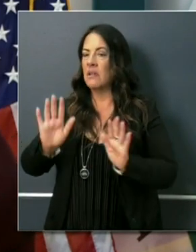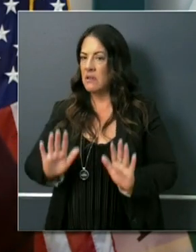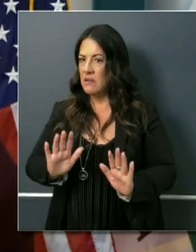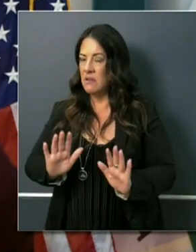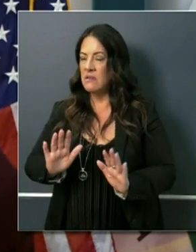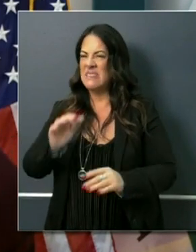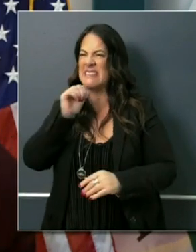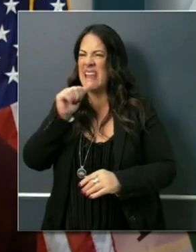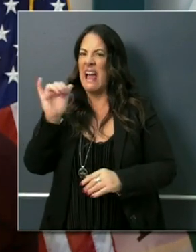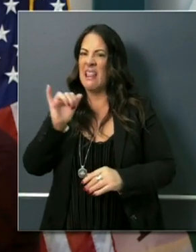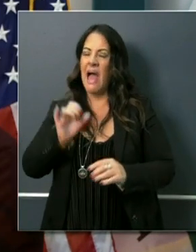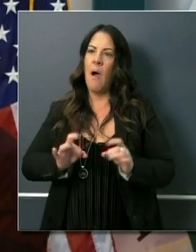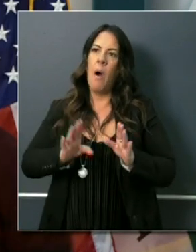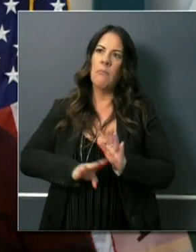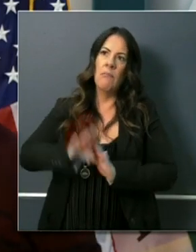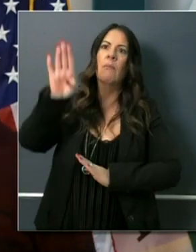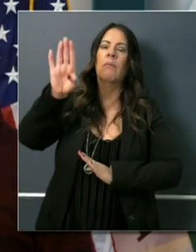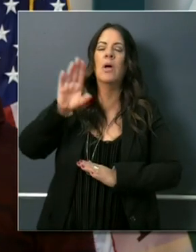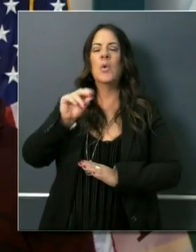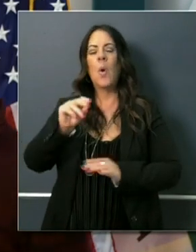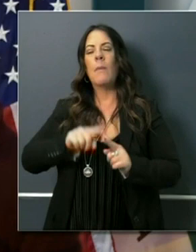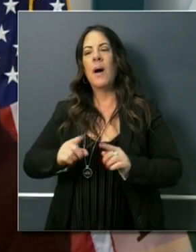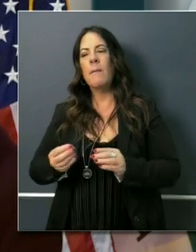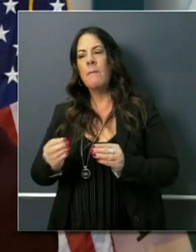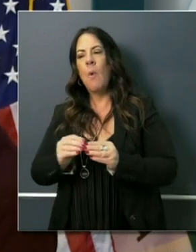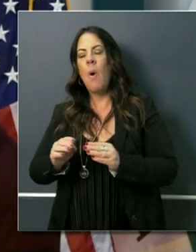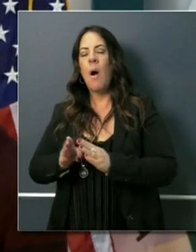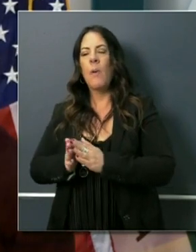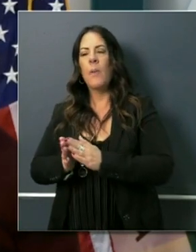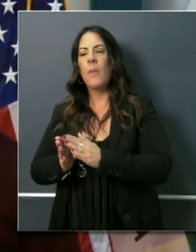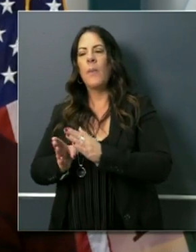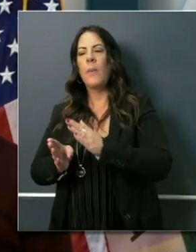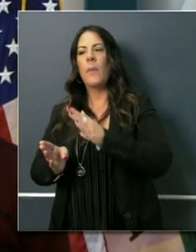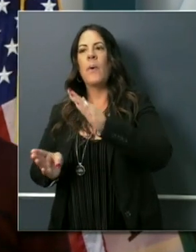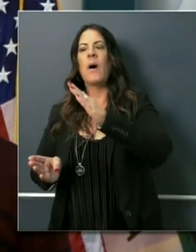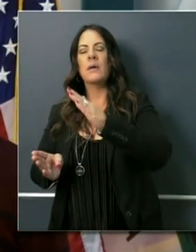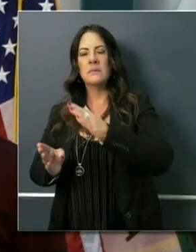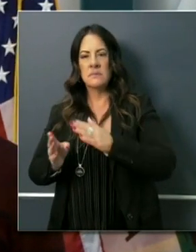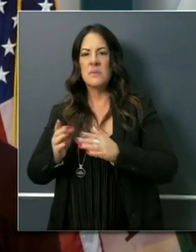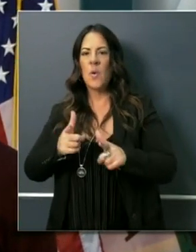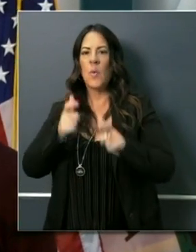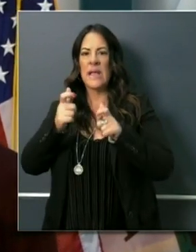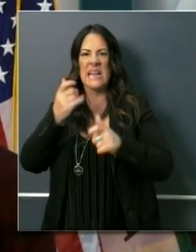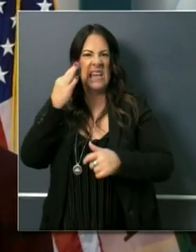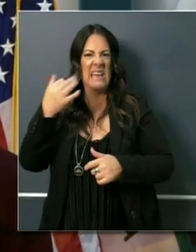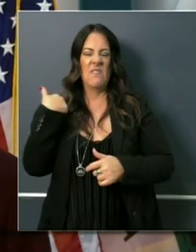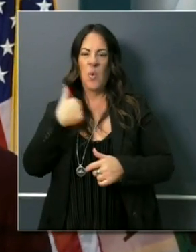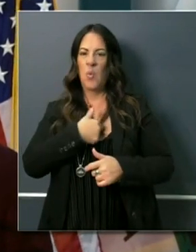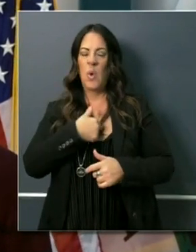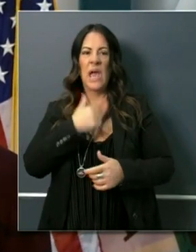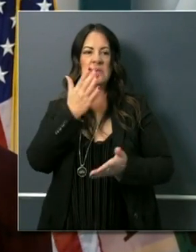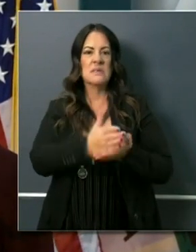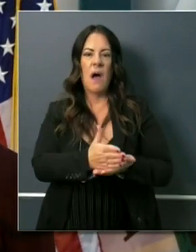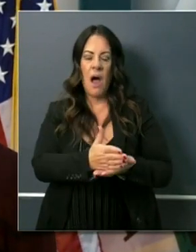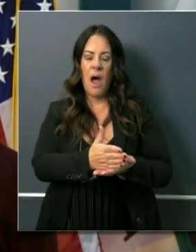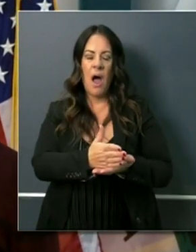BUT I CAUTION YOU THAT THIS LINE COULD EASILY START TO SEE AN UPWARD SLOPE, NOT LIKE THIS,